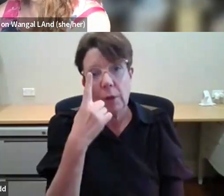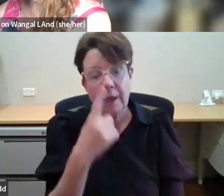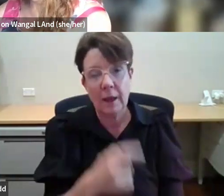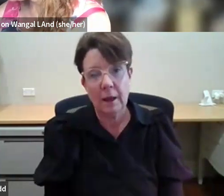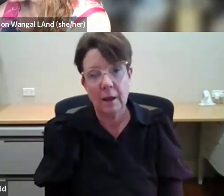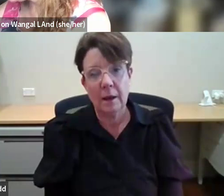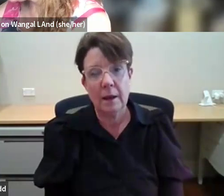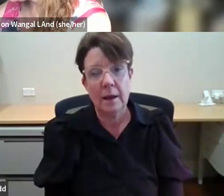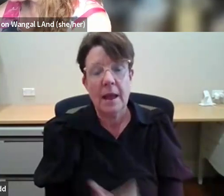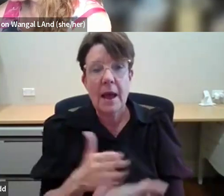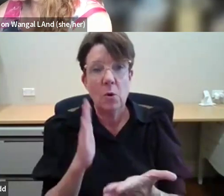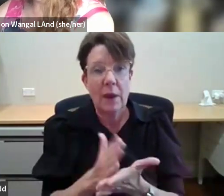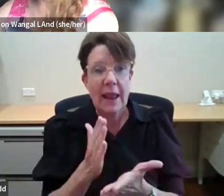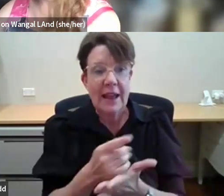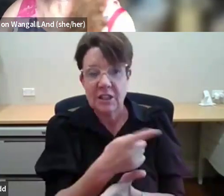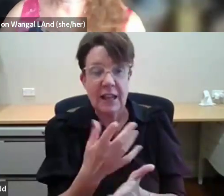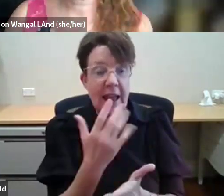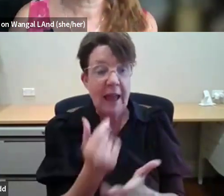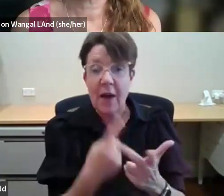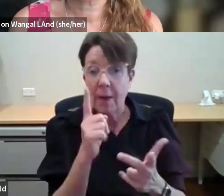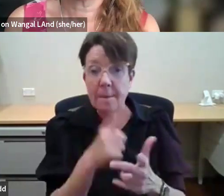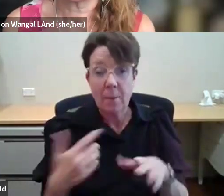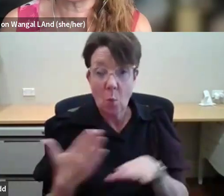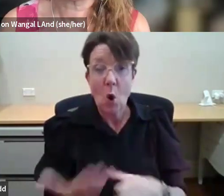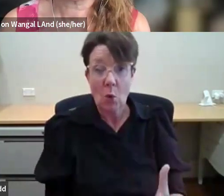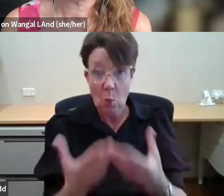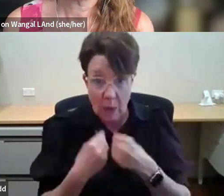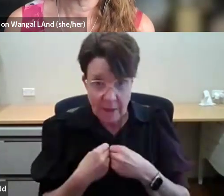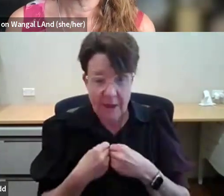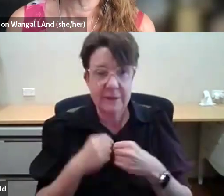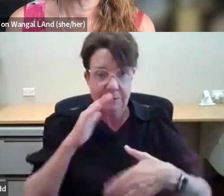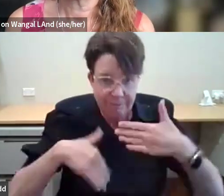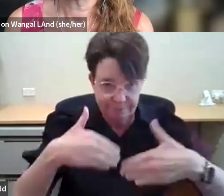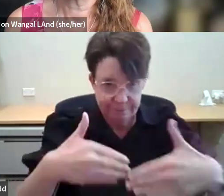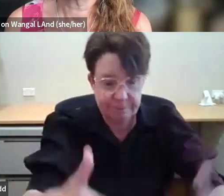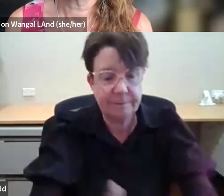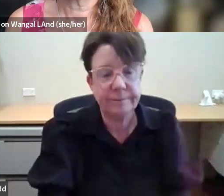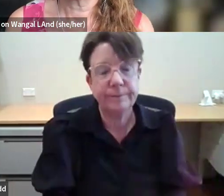I said, is to begin